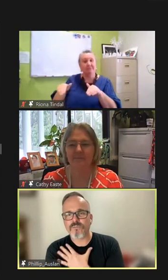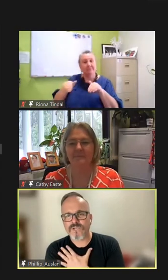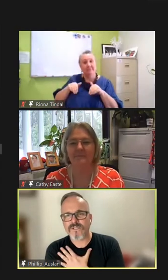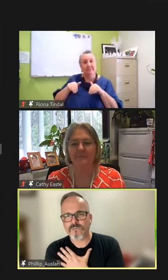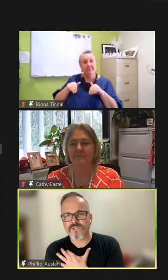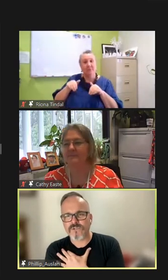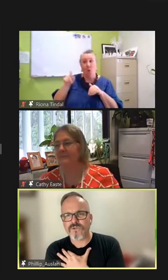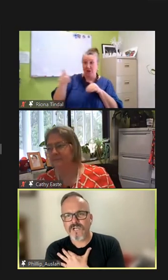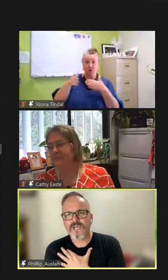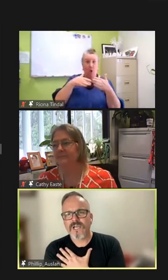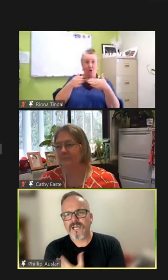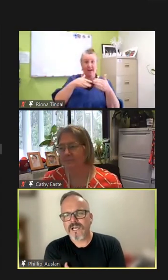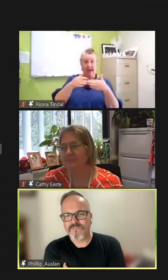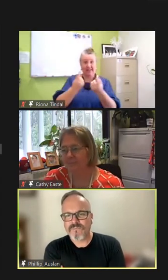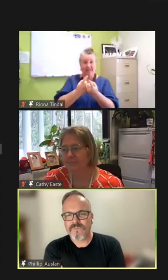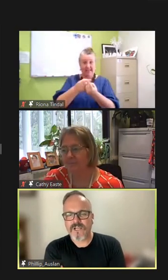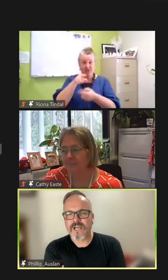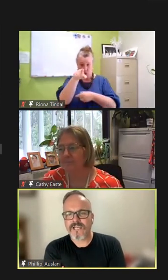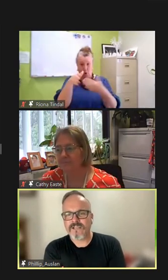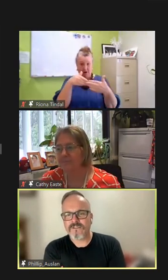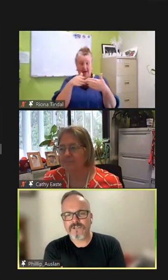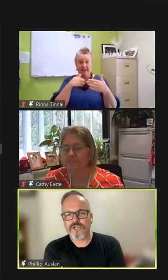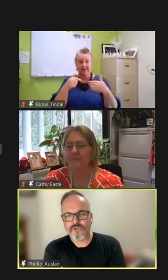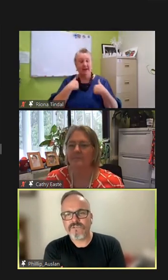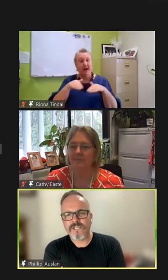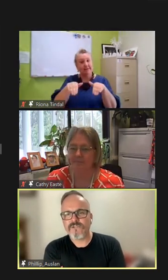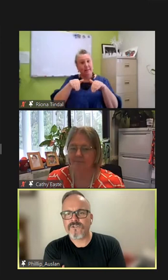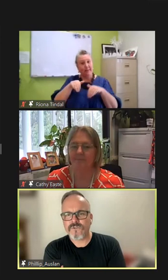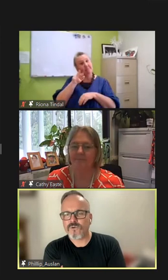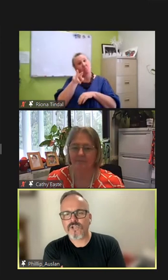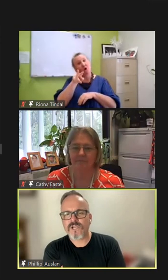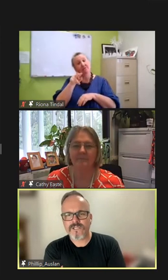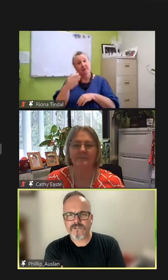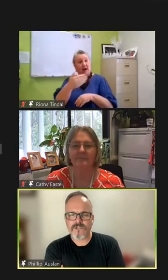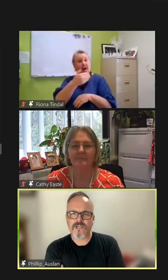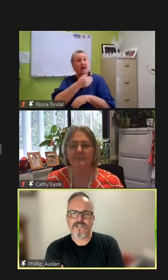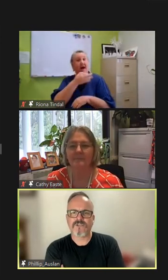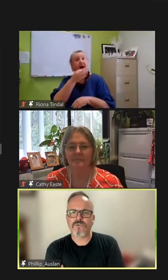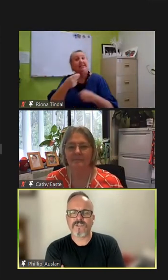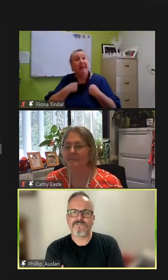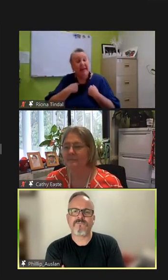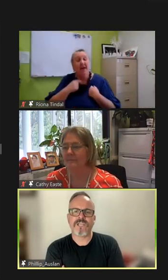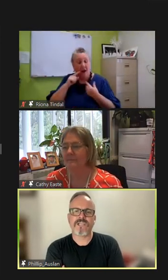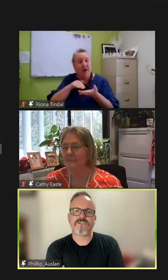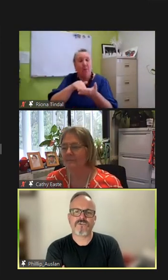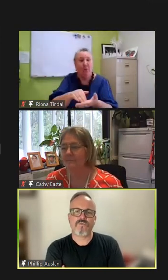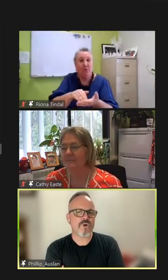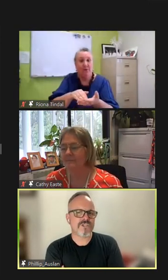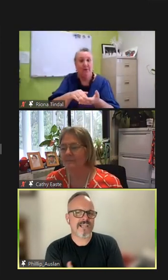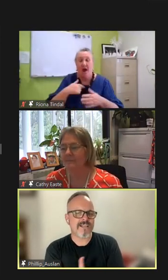I know personally what to do. You really need to do the organising. It's good for me to watch that,